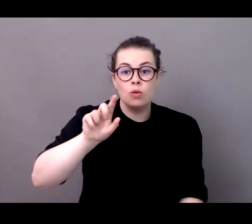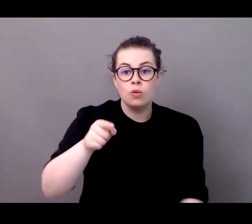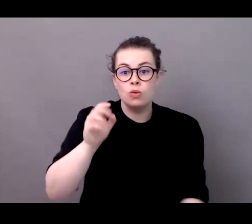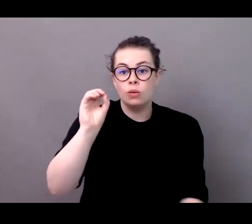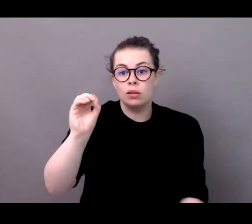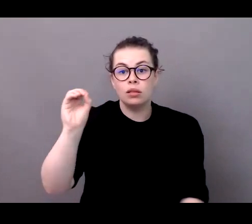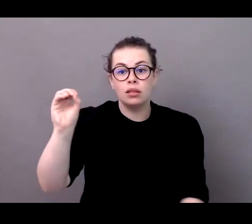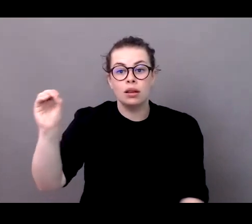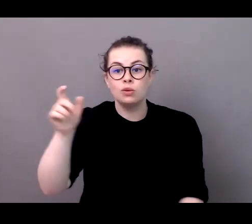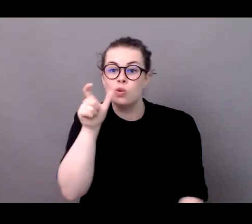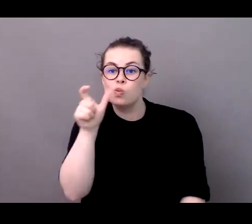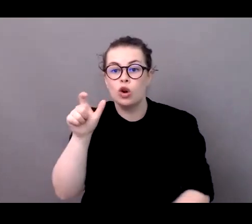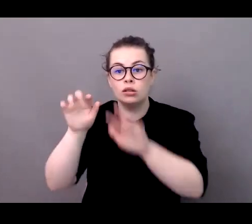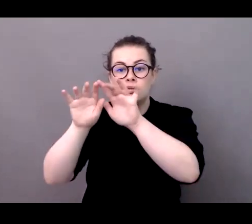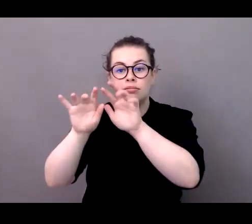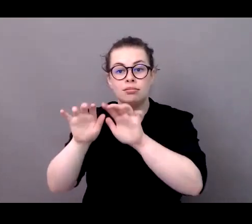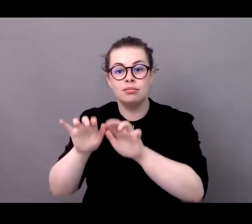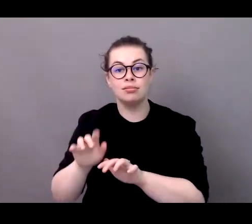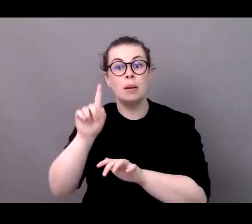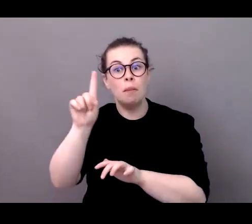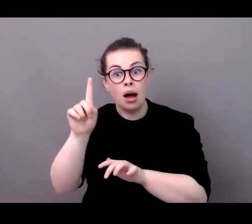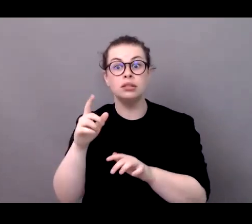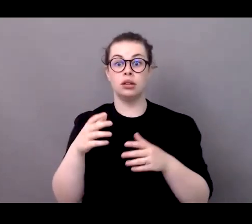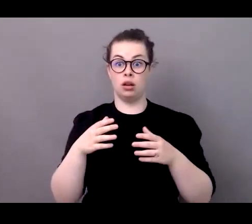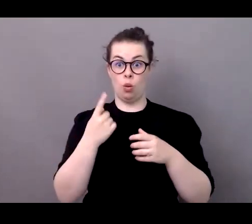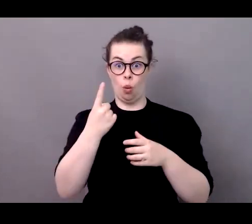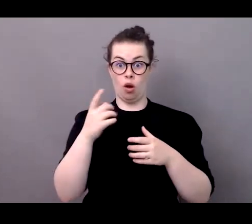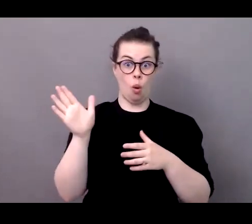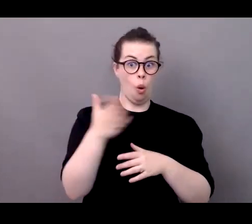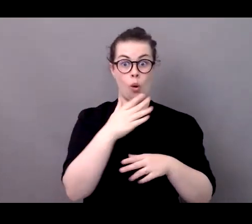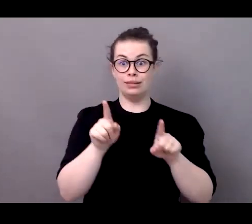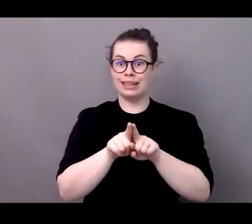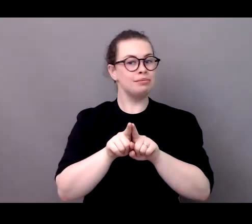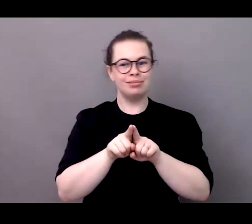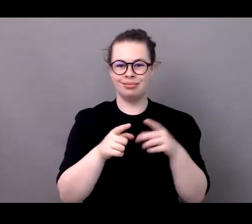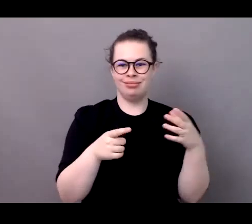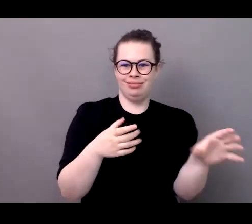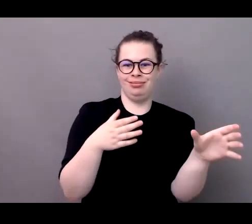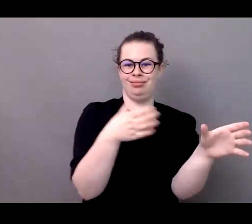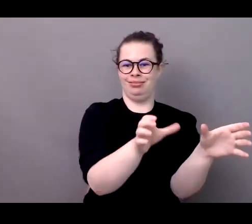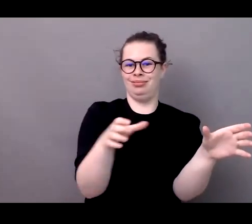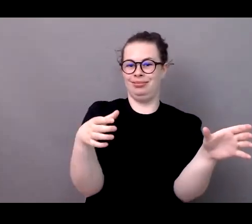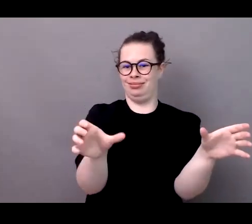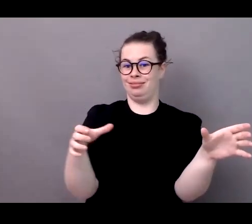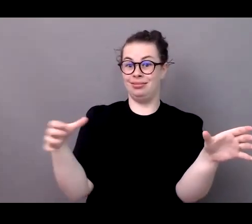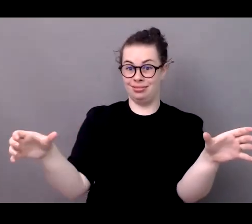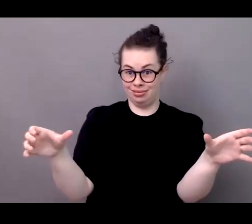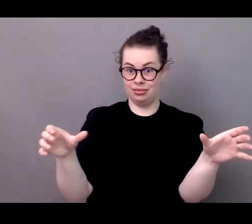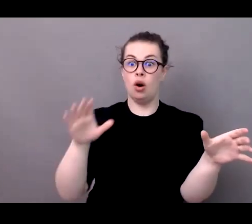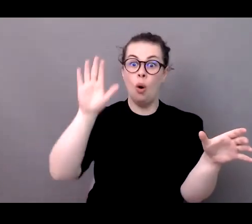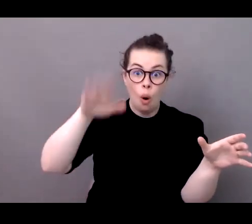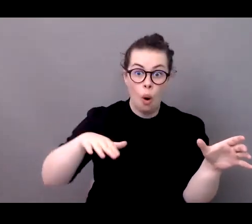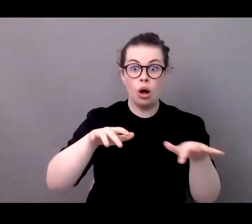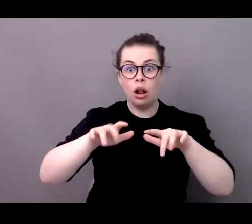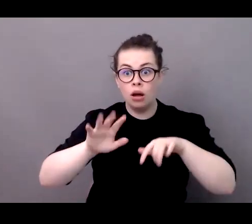and your individual sections each team is writing will be 1,000 words each. Okay? So I will explain